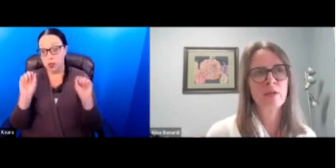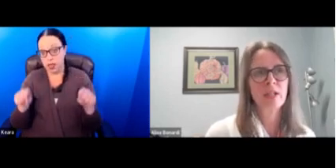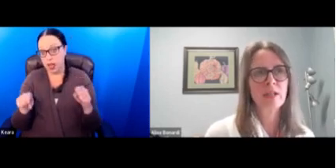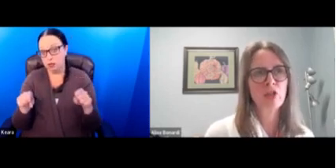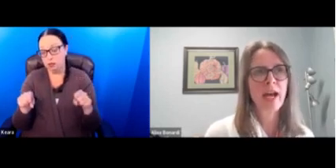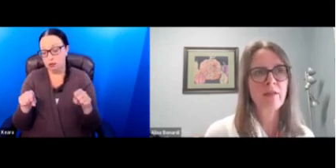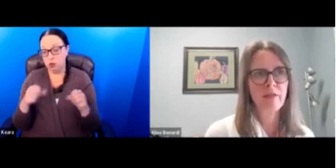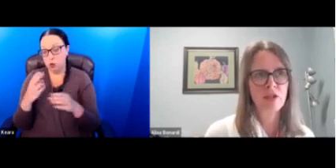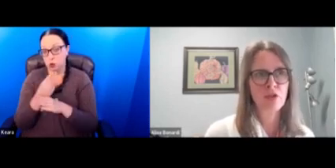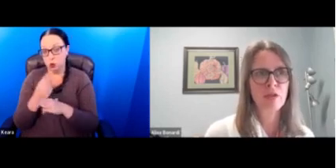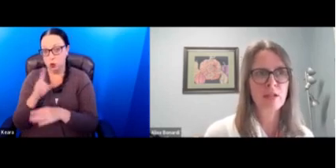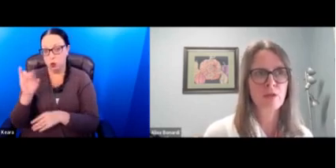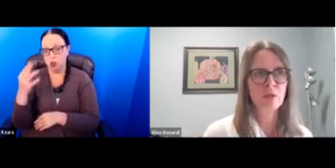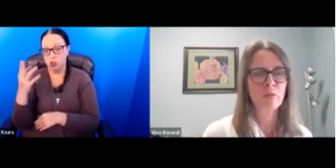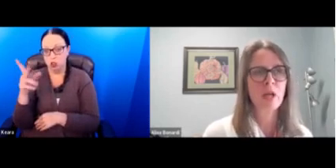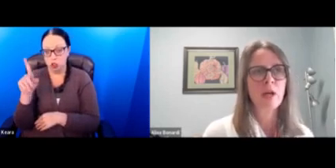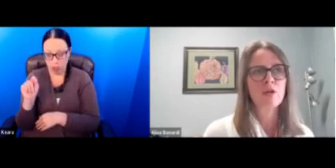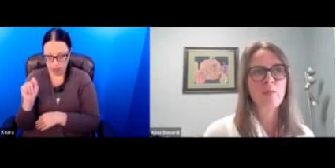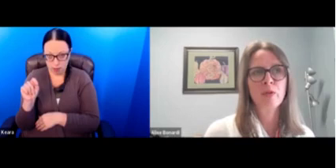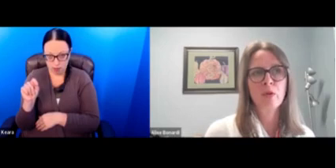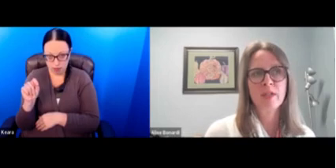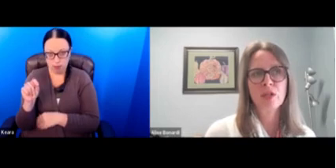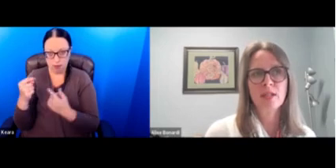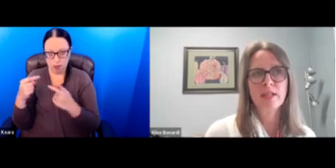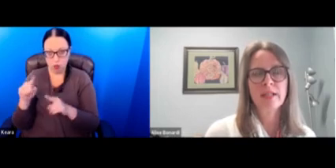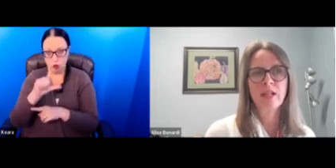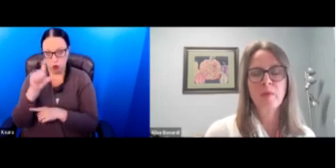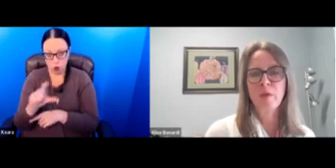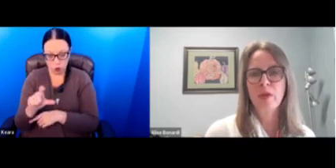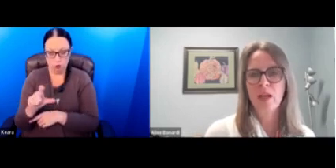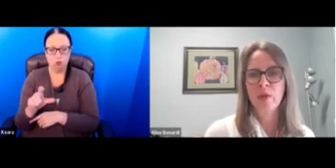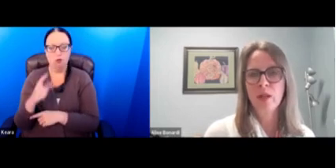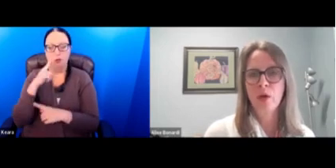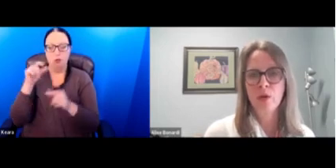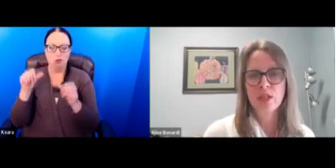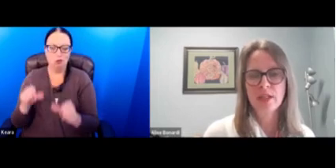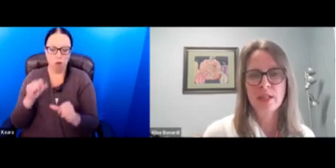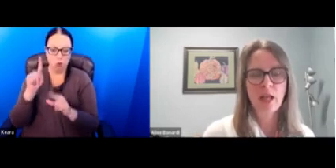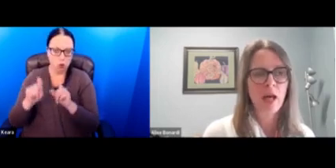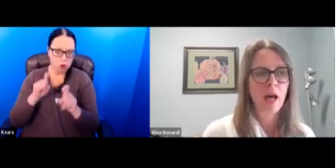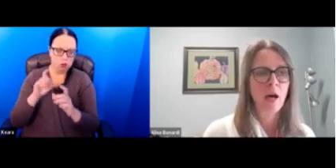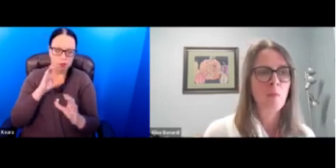using the chat feature in zoom to post questions and communicate with the hosts. A